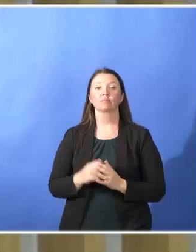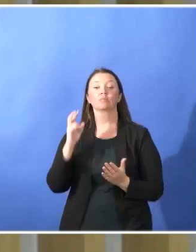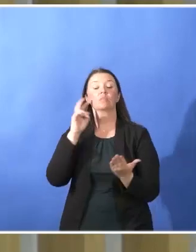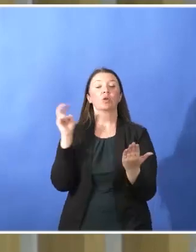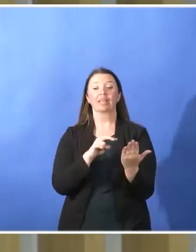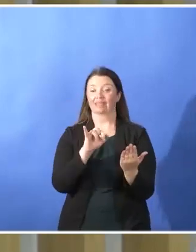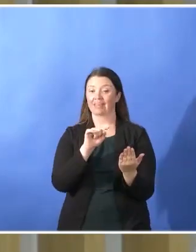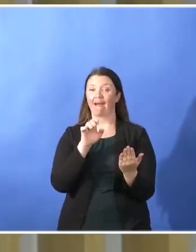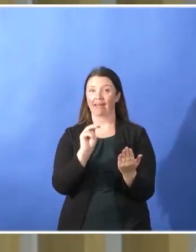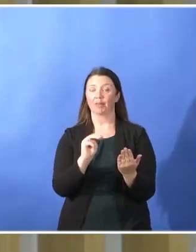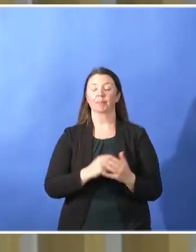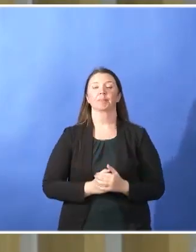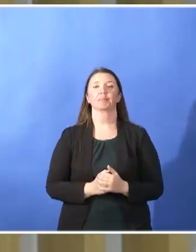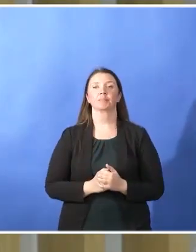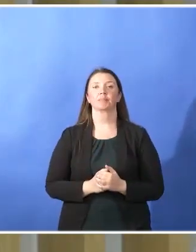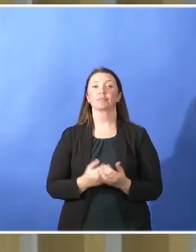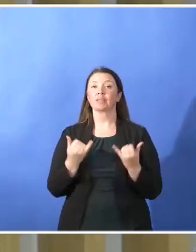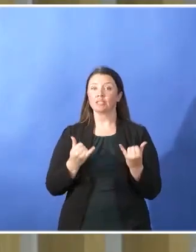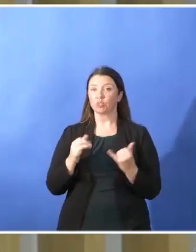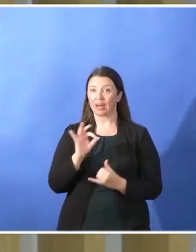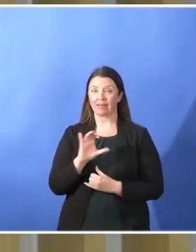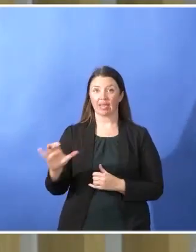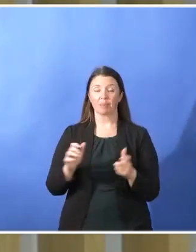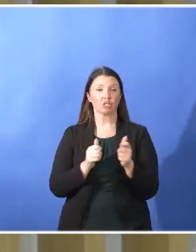TODAY THE COMMISSION ADOPTS A RULE TO DEORBIT SATELLITES FIVE